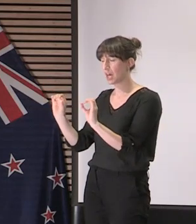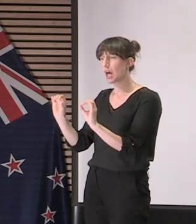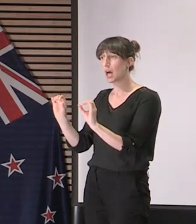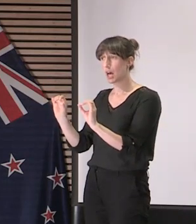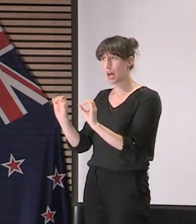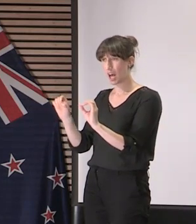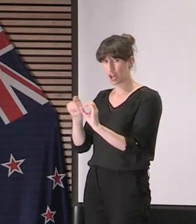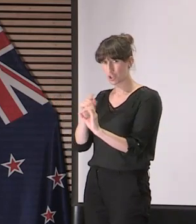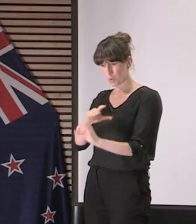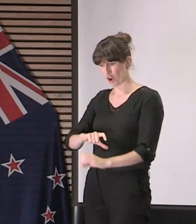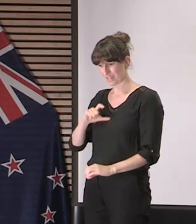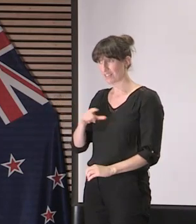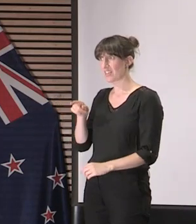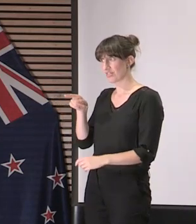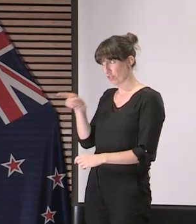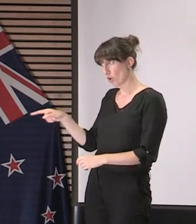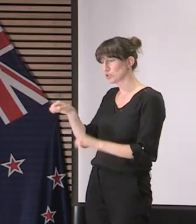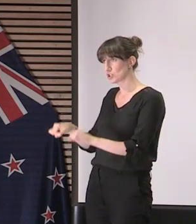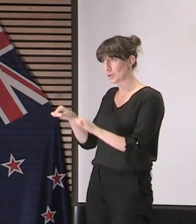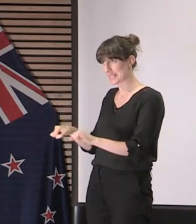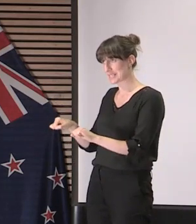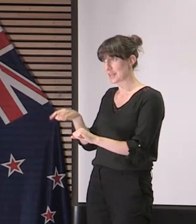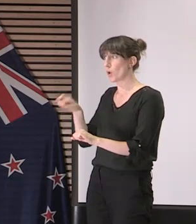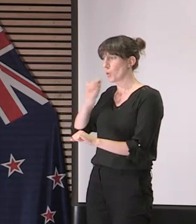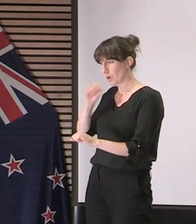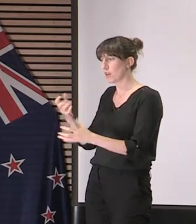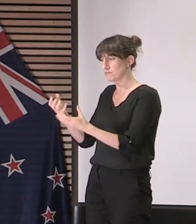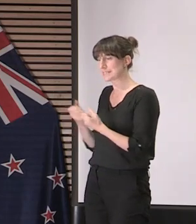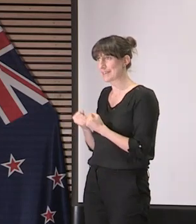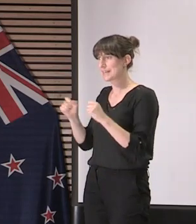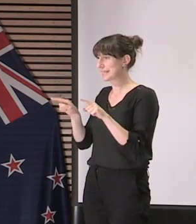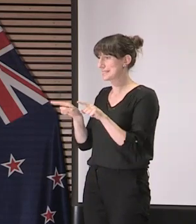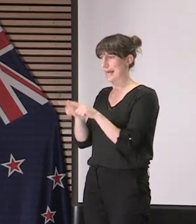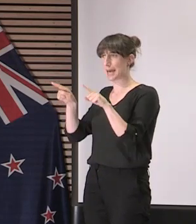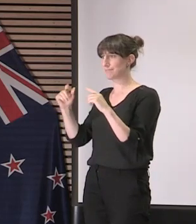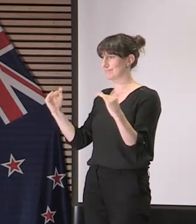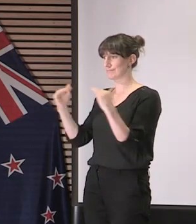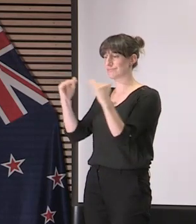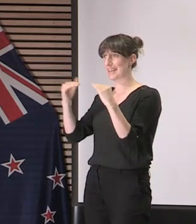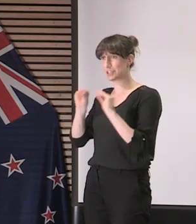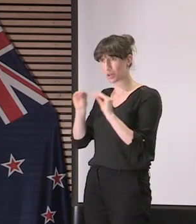with no internet will get the same quality product and same